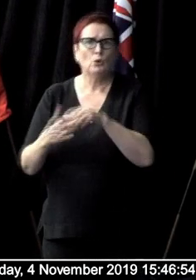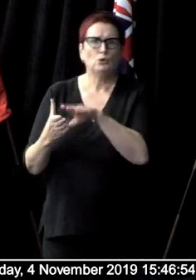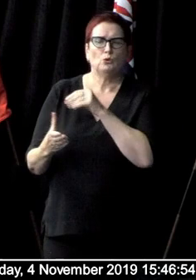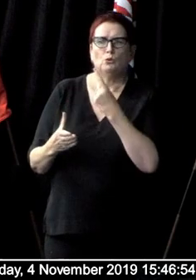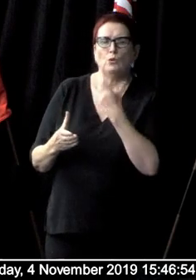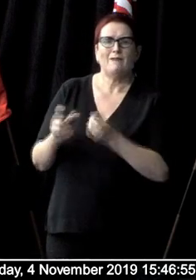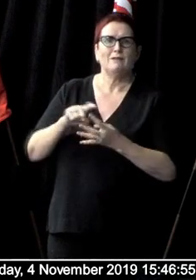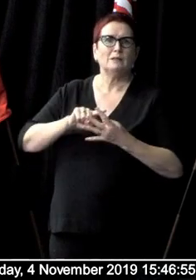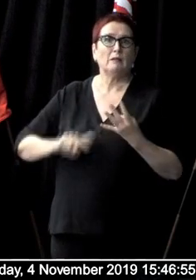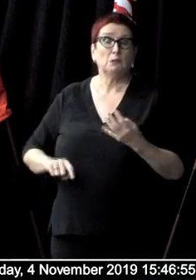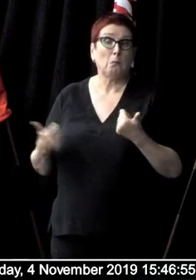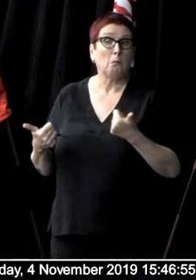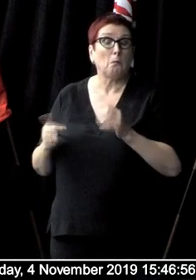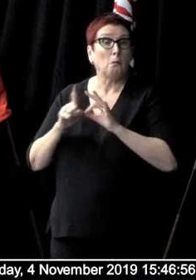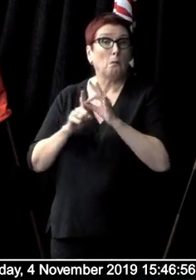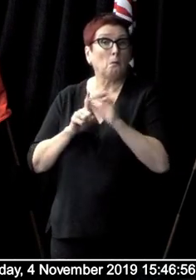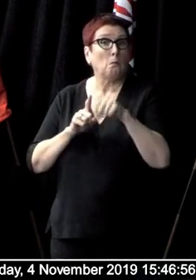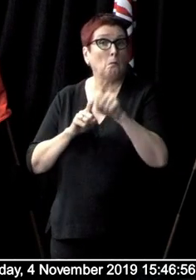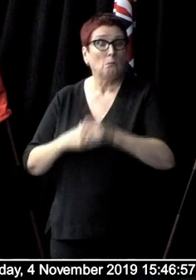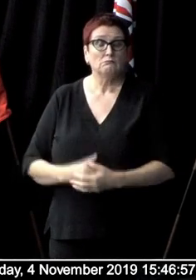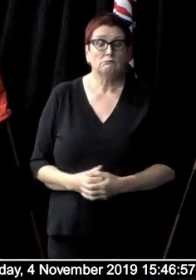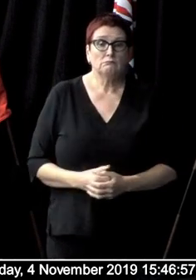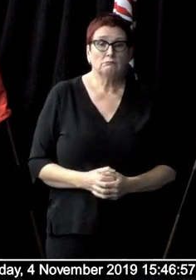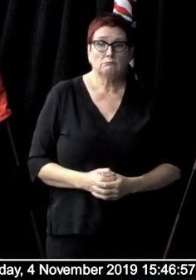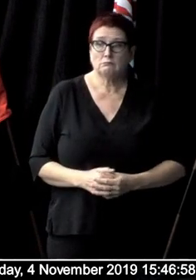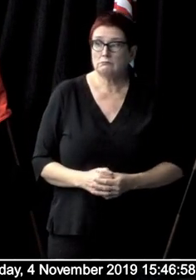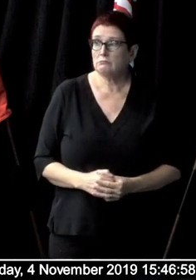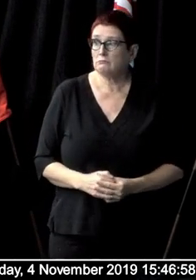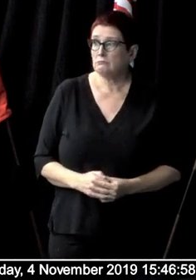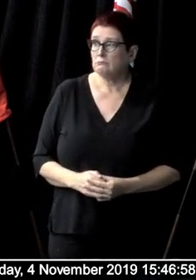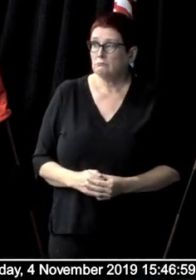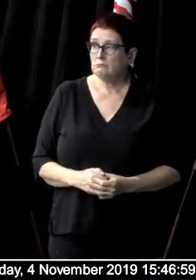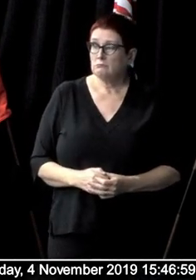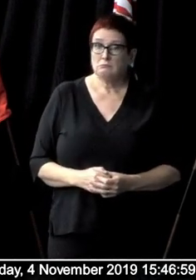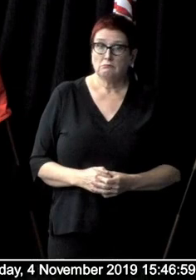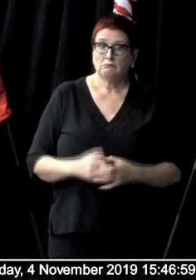Any other observations you wanted to make in respect of that topic?